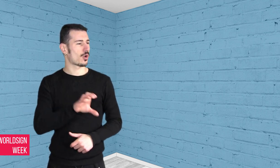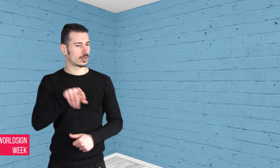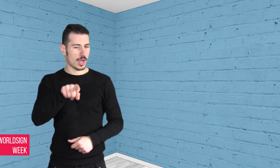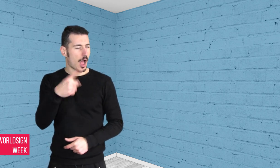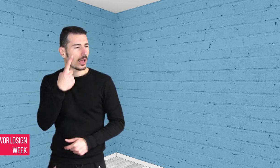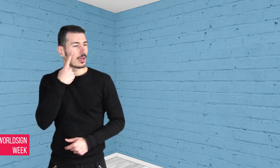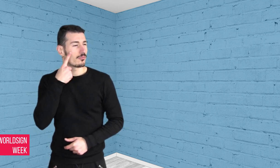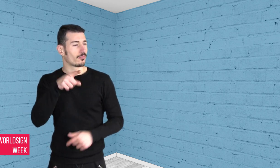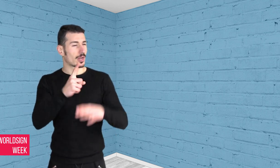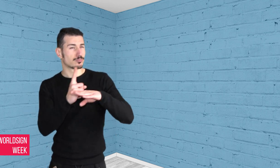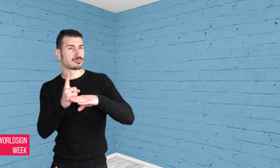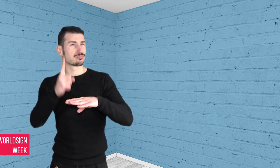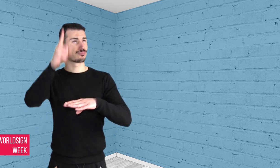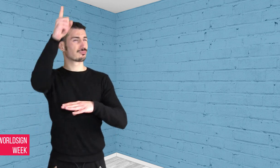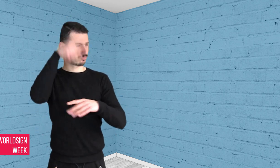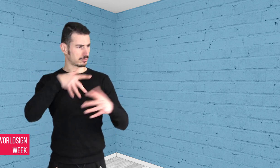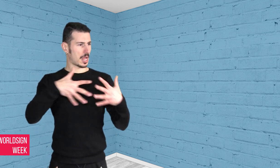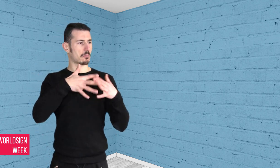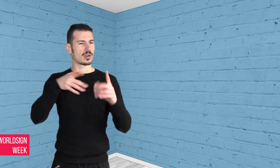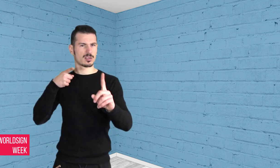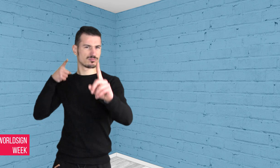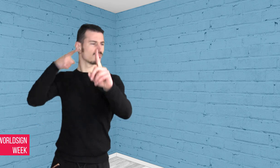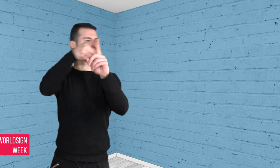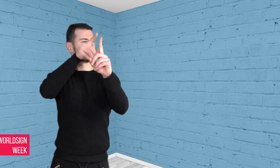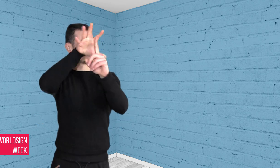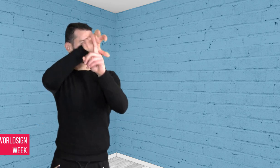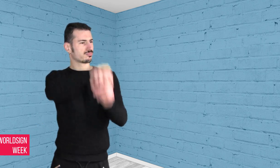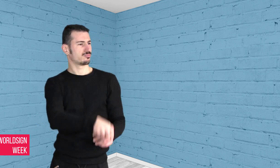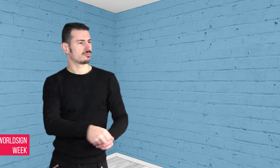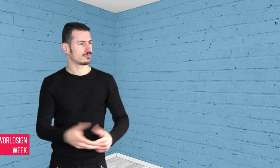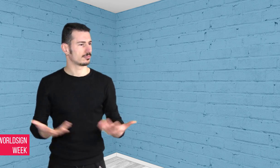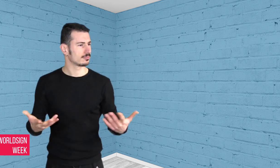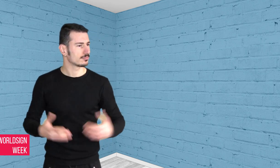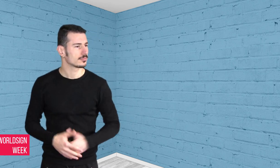North Korean missile if it is launched.